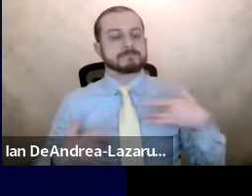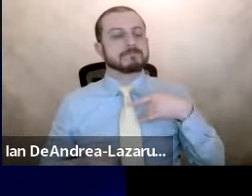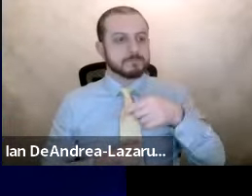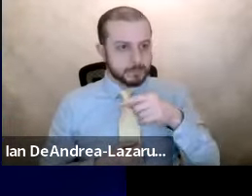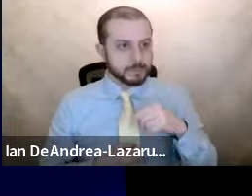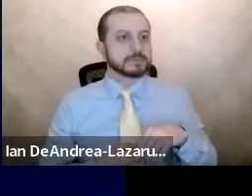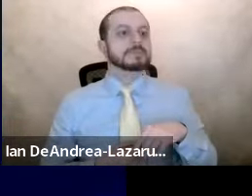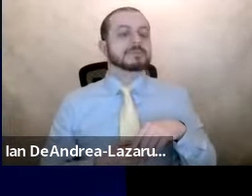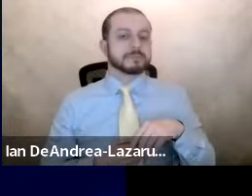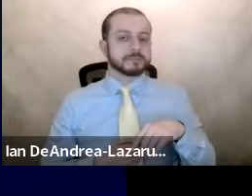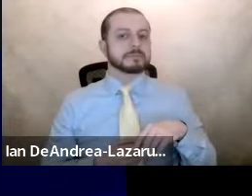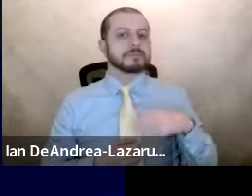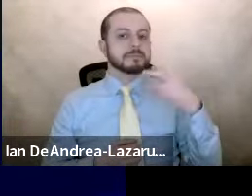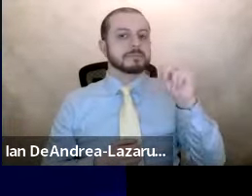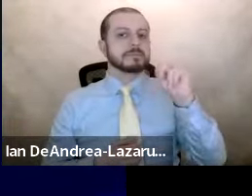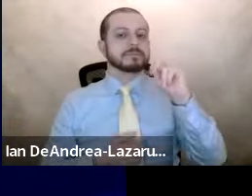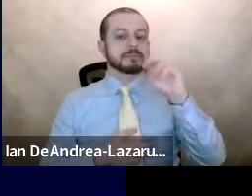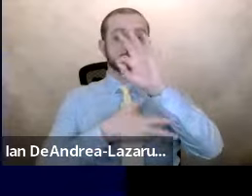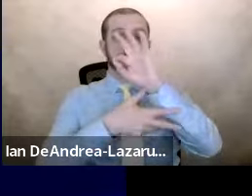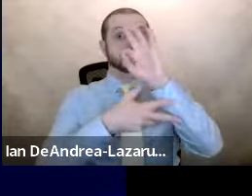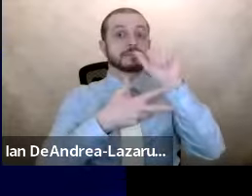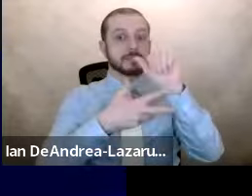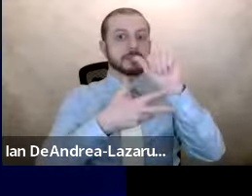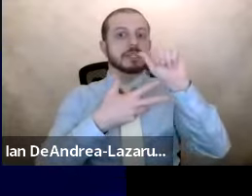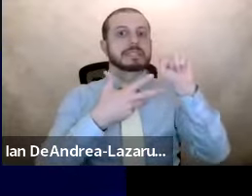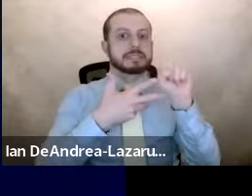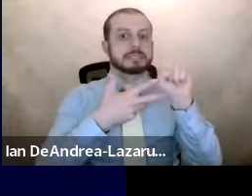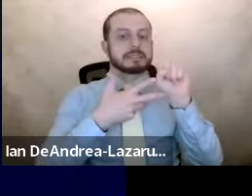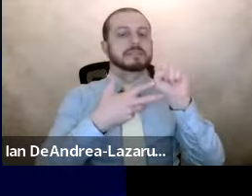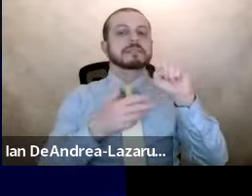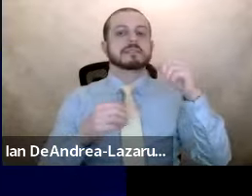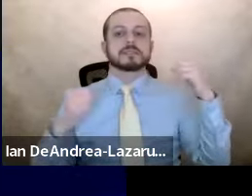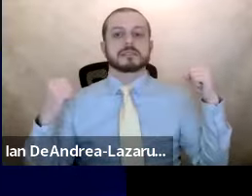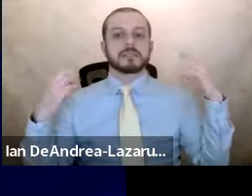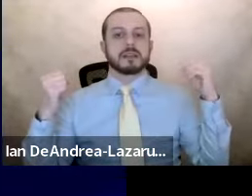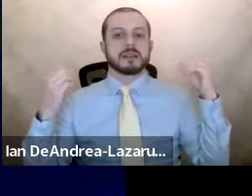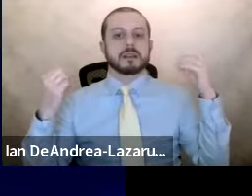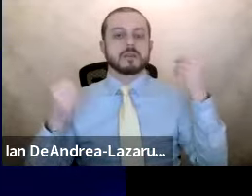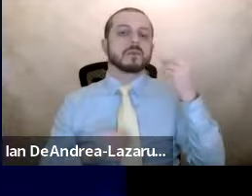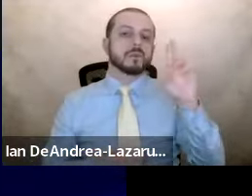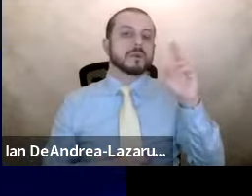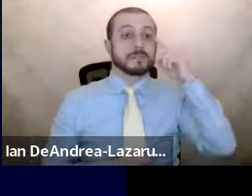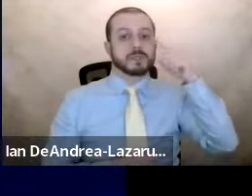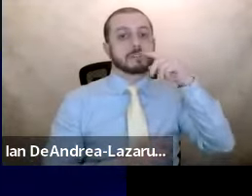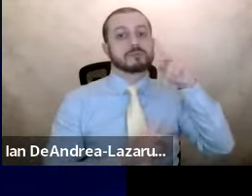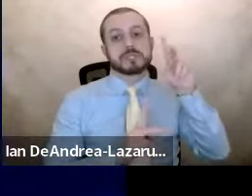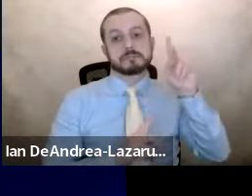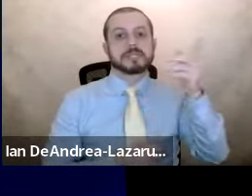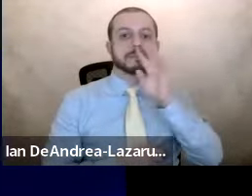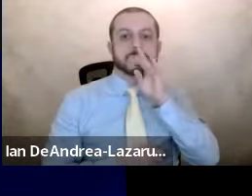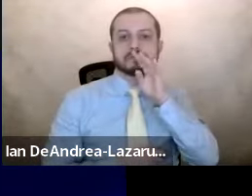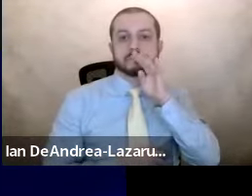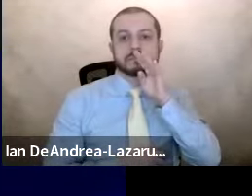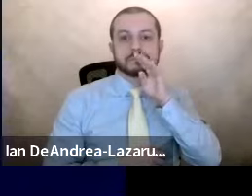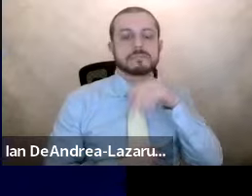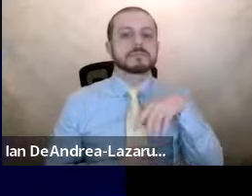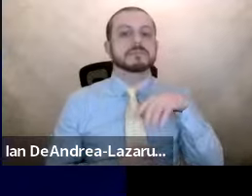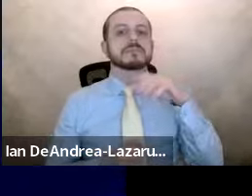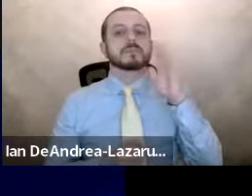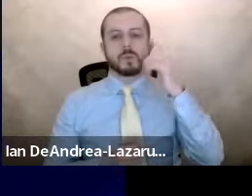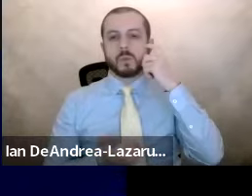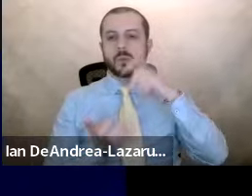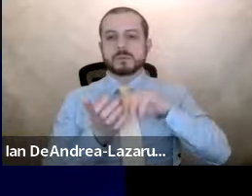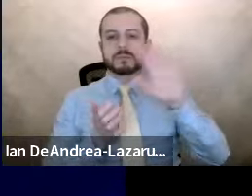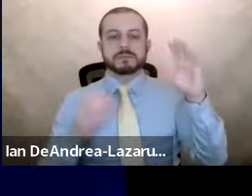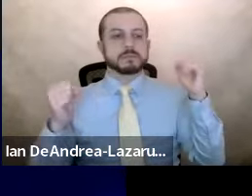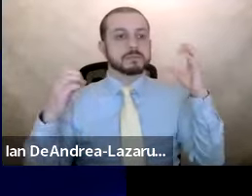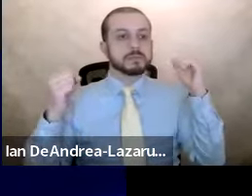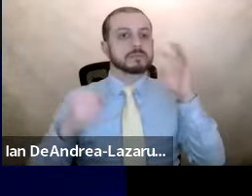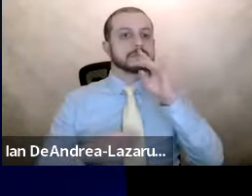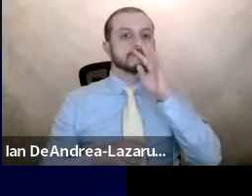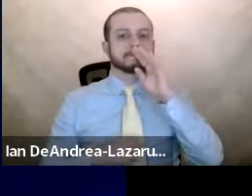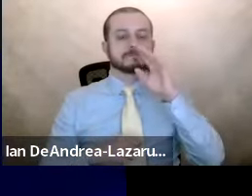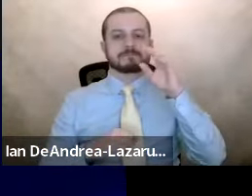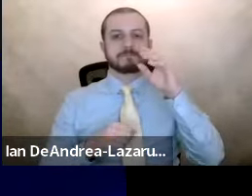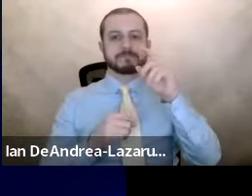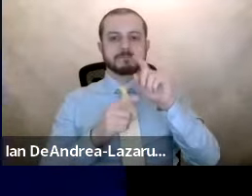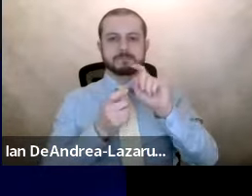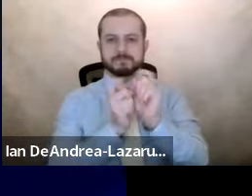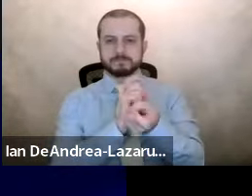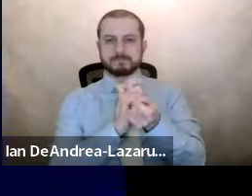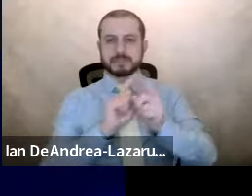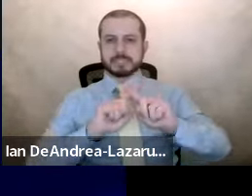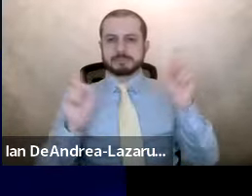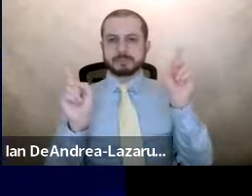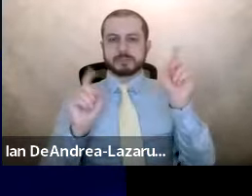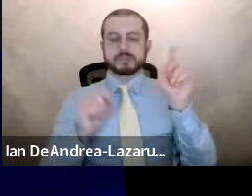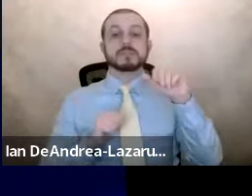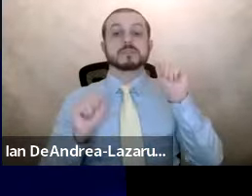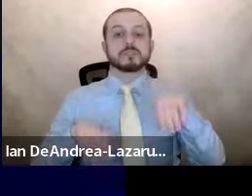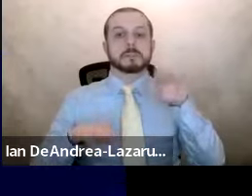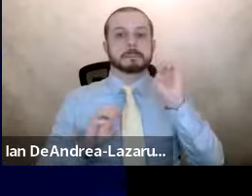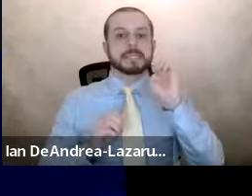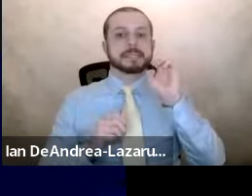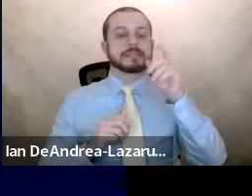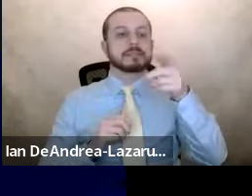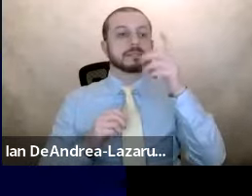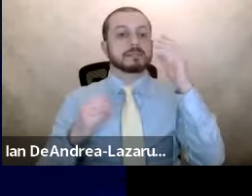The next is A for Arms. If you notice that a person's arms aren't functioning the way they usually do, what you can do if you're wondering if someone is having a stroke and you're concerned is just tell them to lift up their arms.